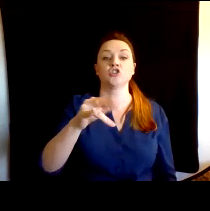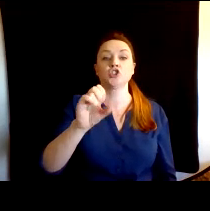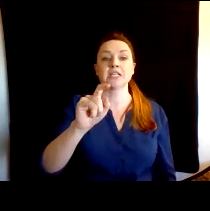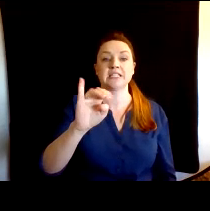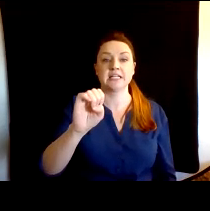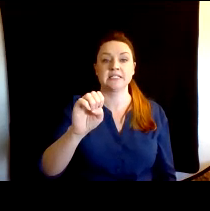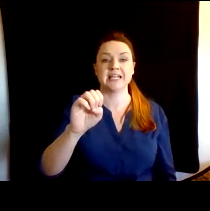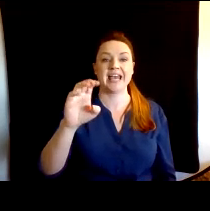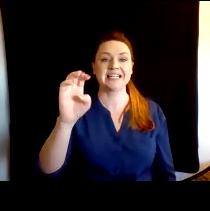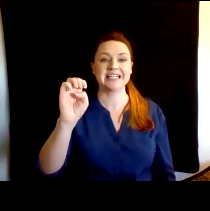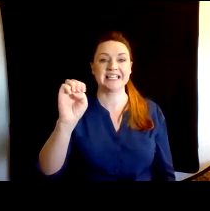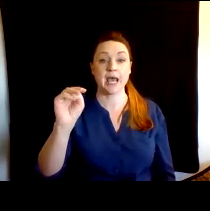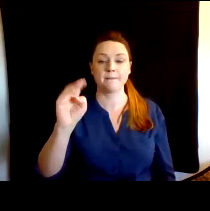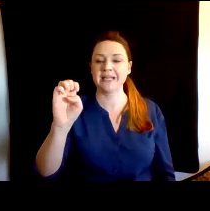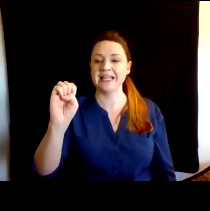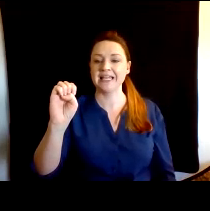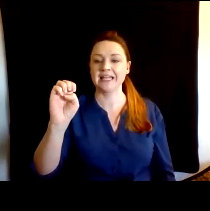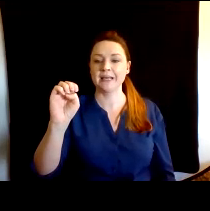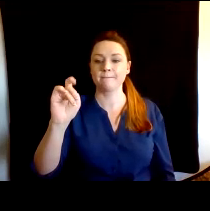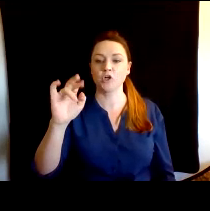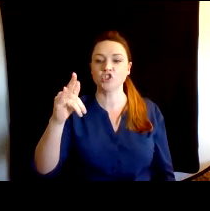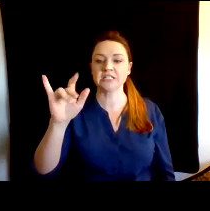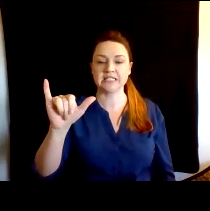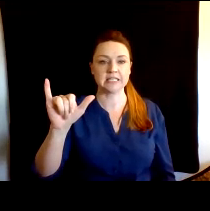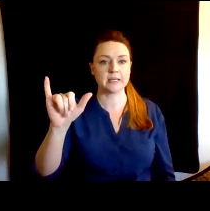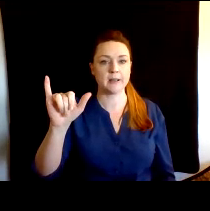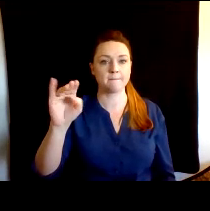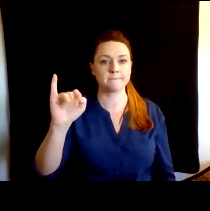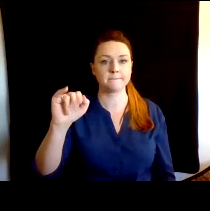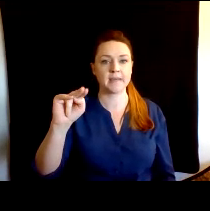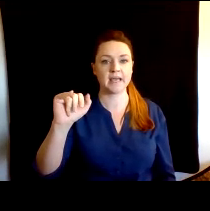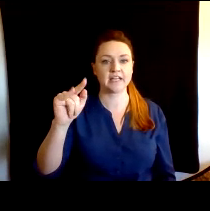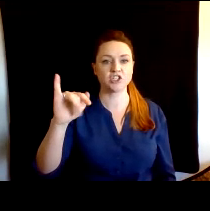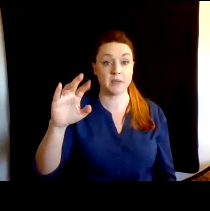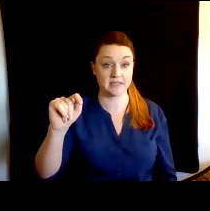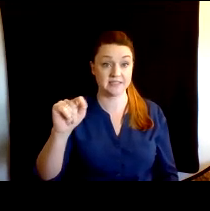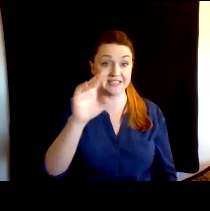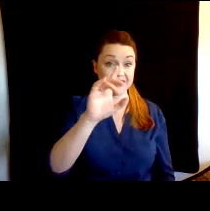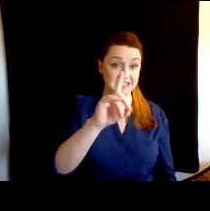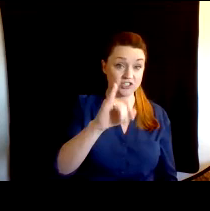but justice isn't always achieved via the legal system. Not everyone has equal and equitable access